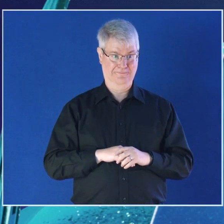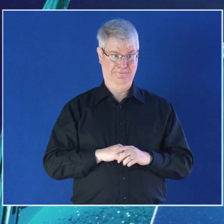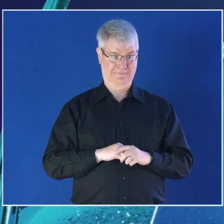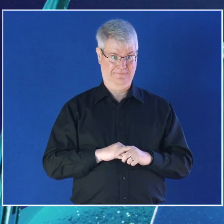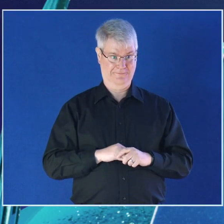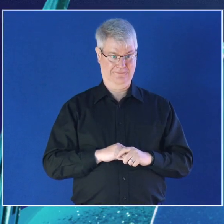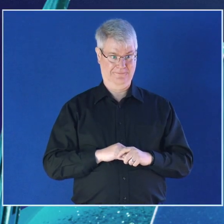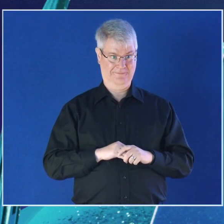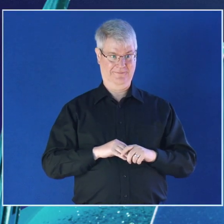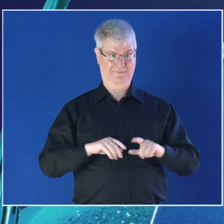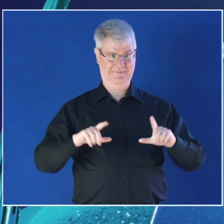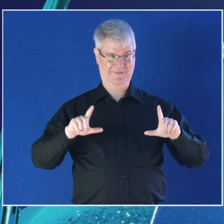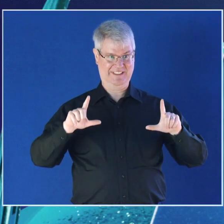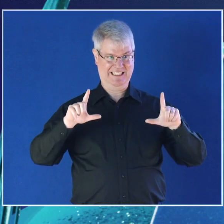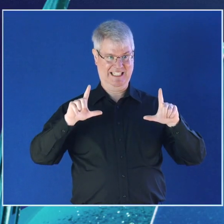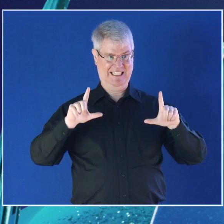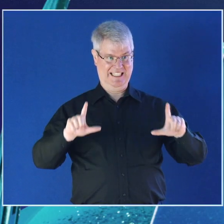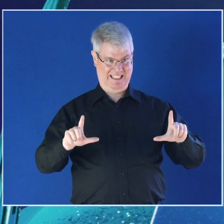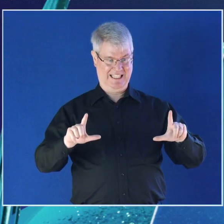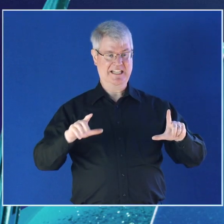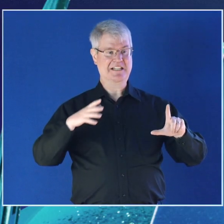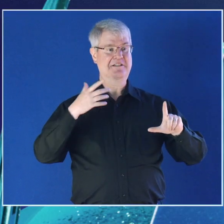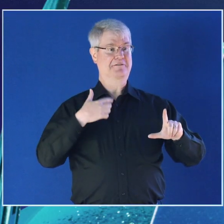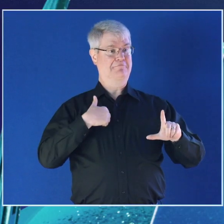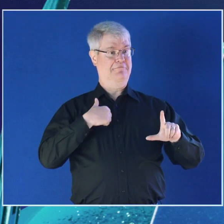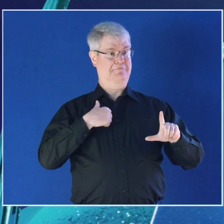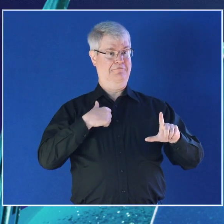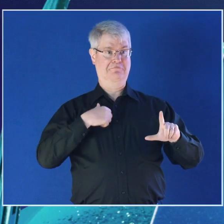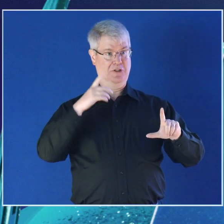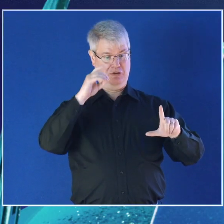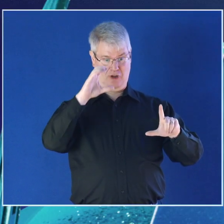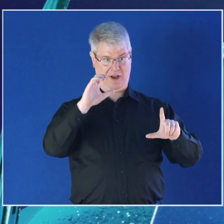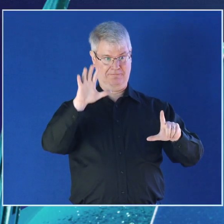on how productive I am using Copilot and Work IQ.